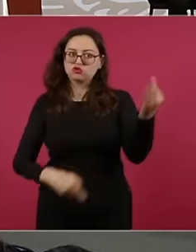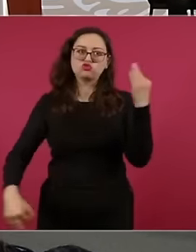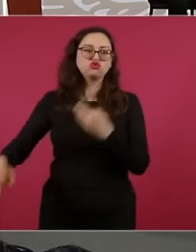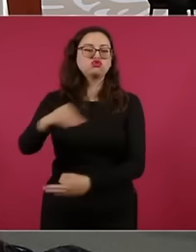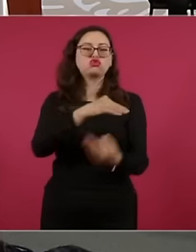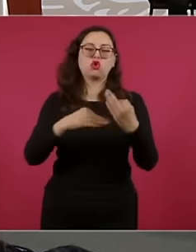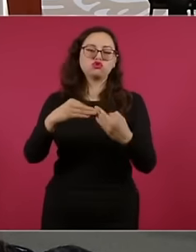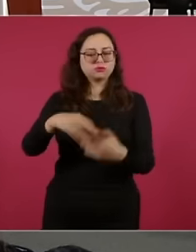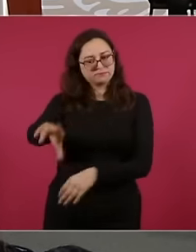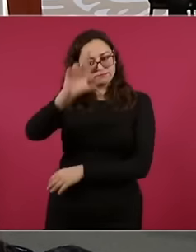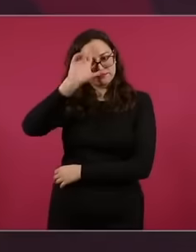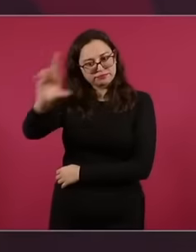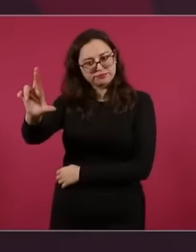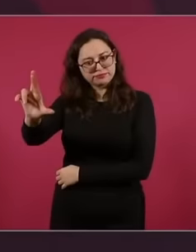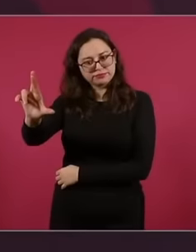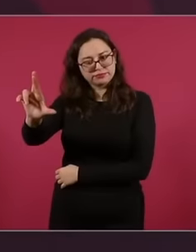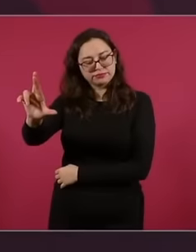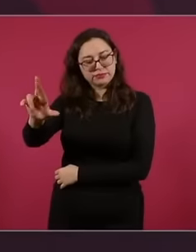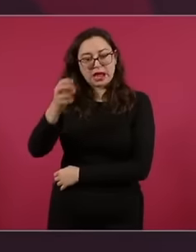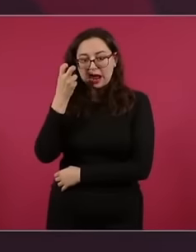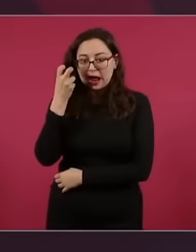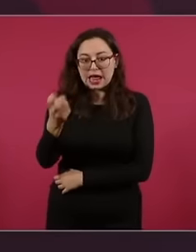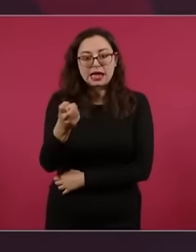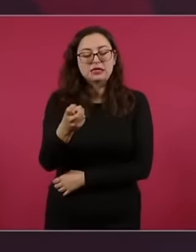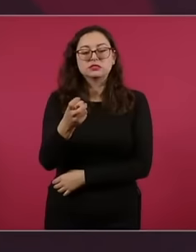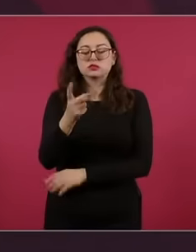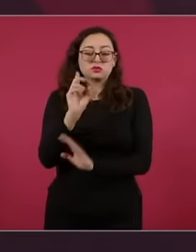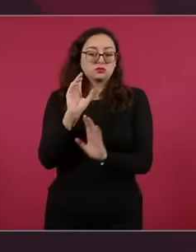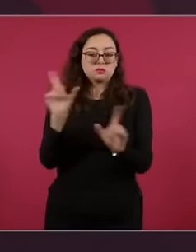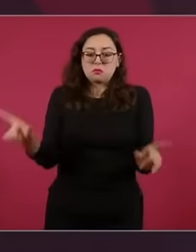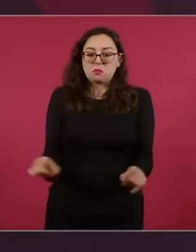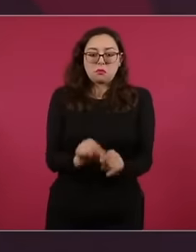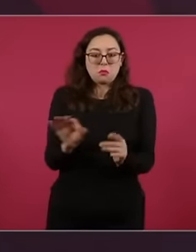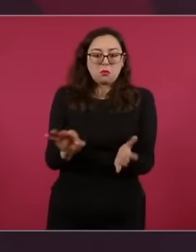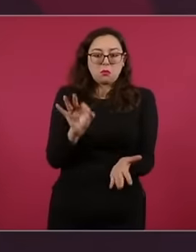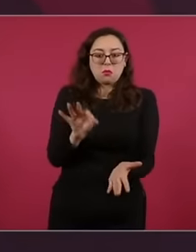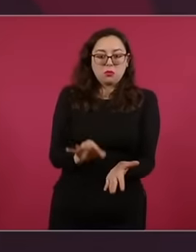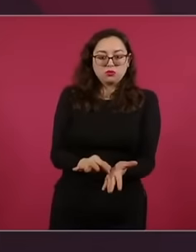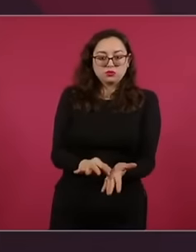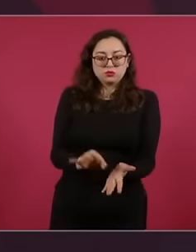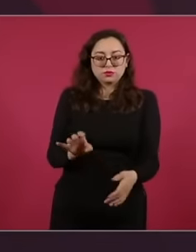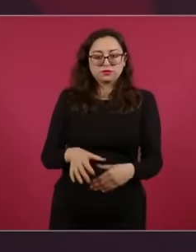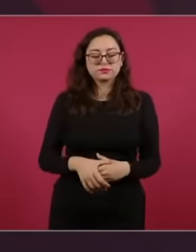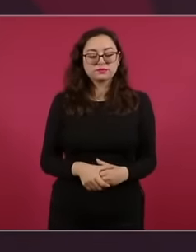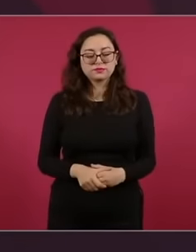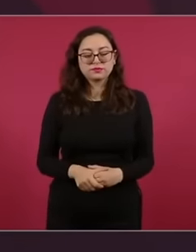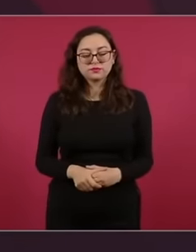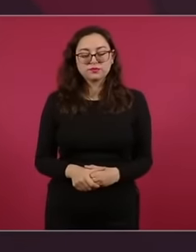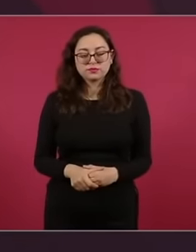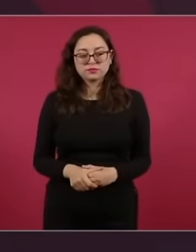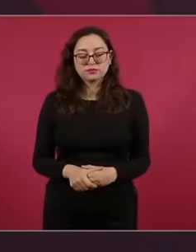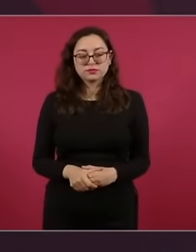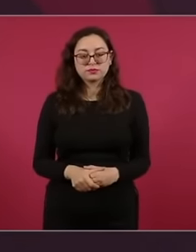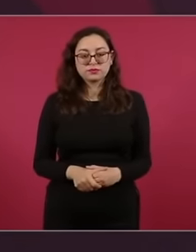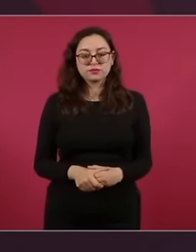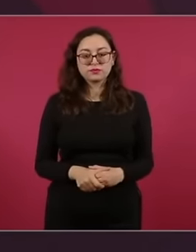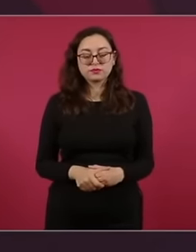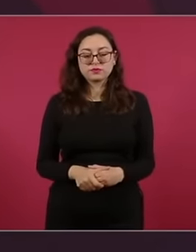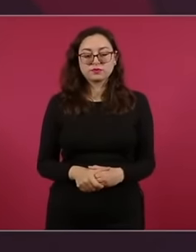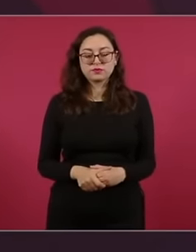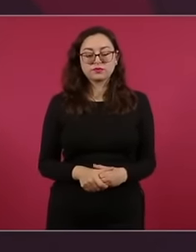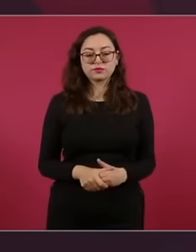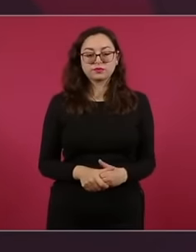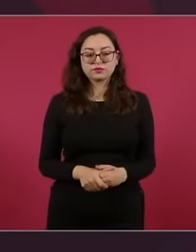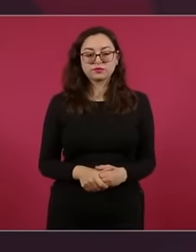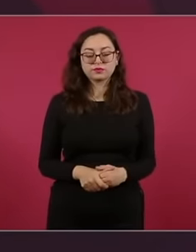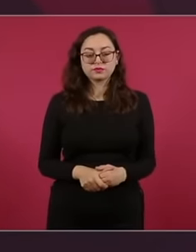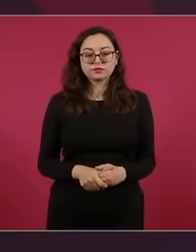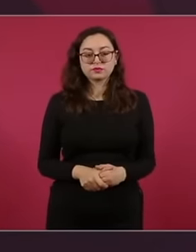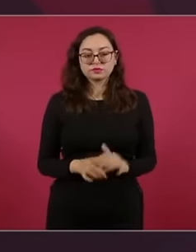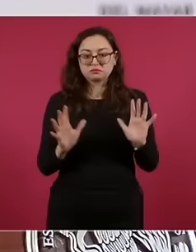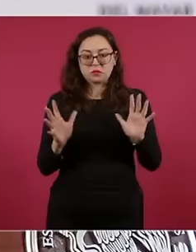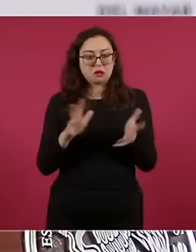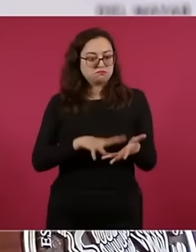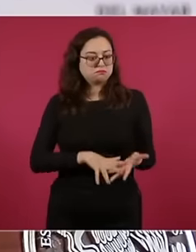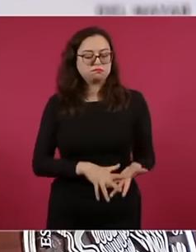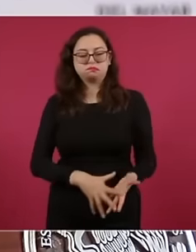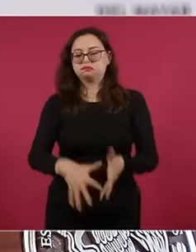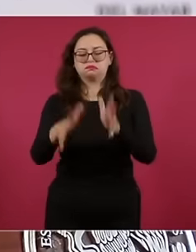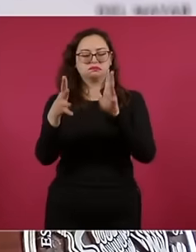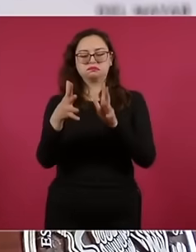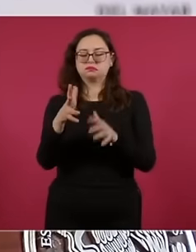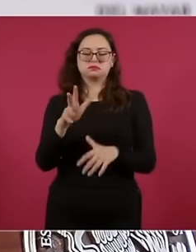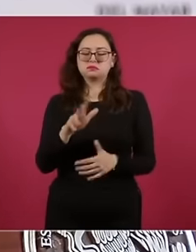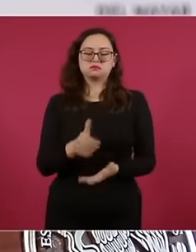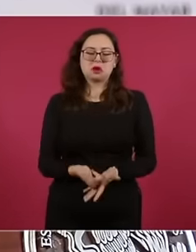electoral court of Venezuela that is this and that there is no violence